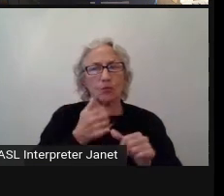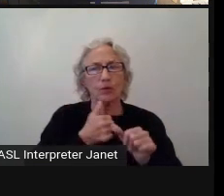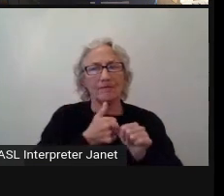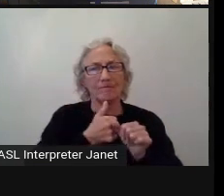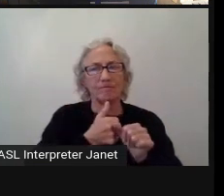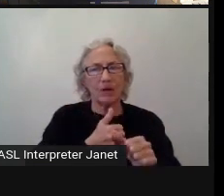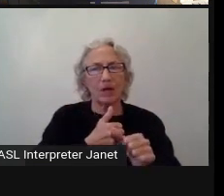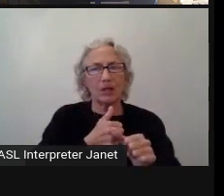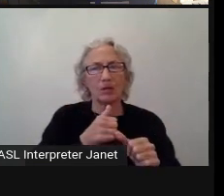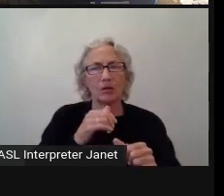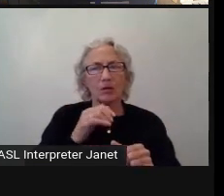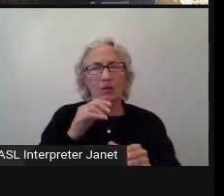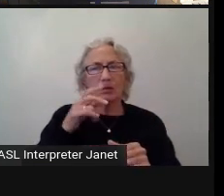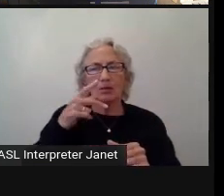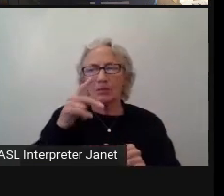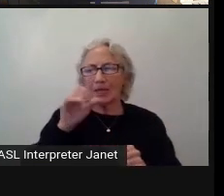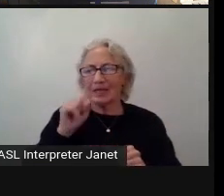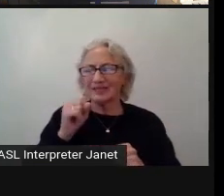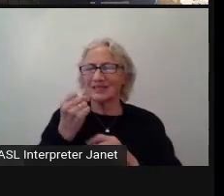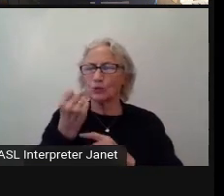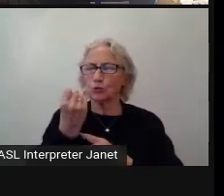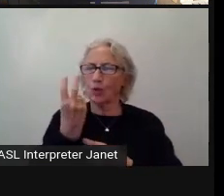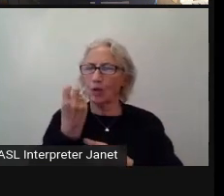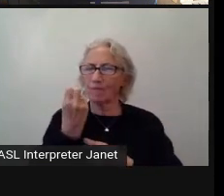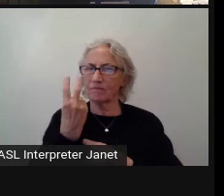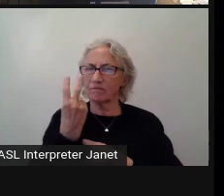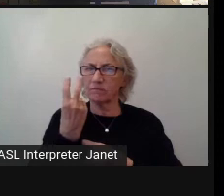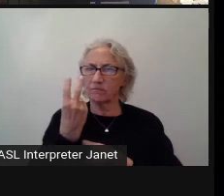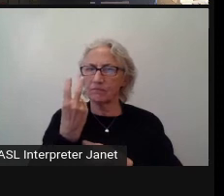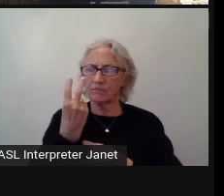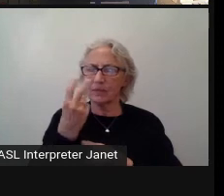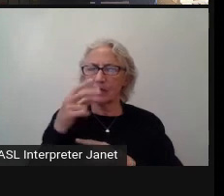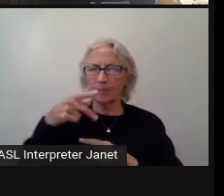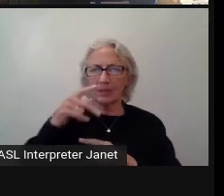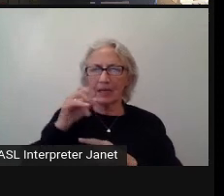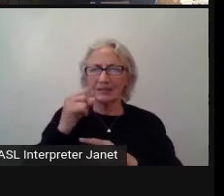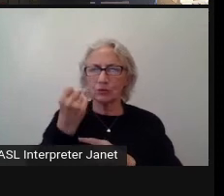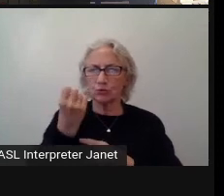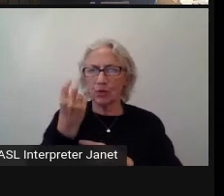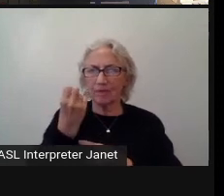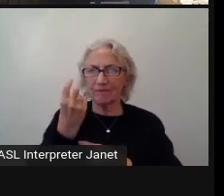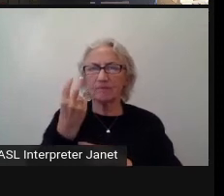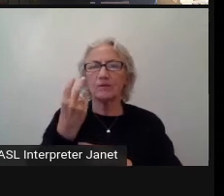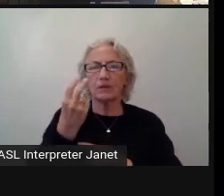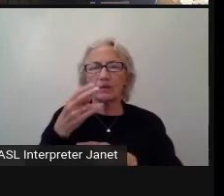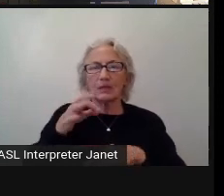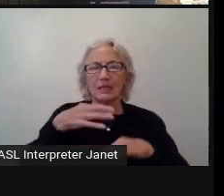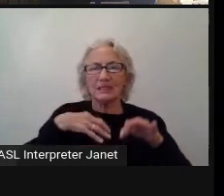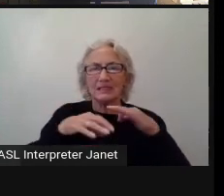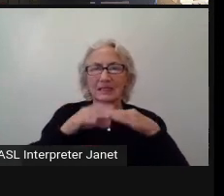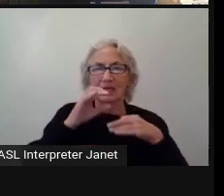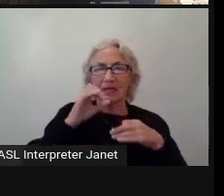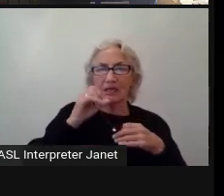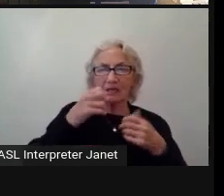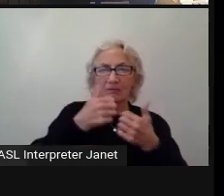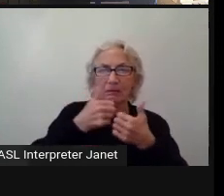That PSR-12 is using tabs instead of spaces or maybe we need